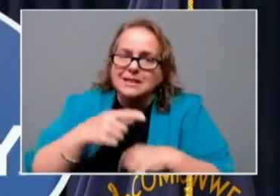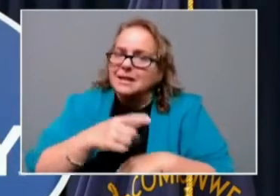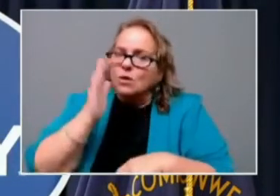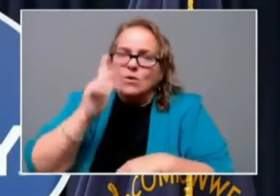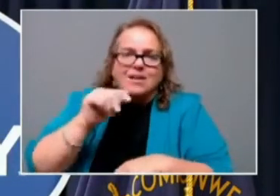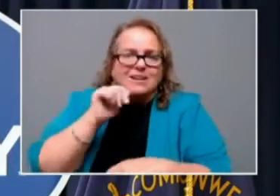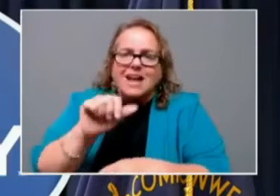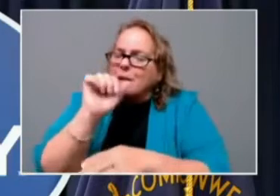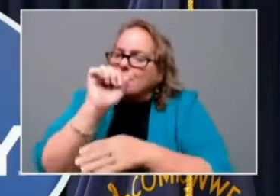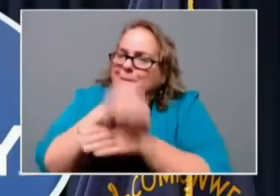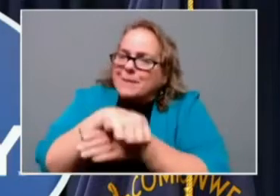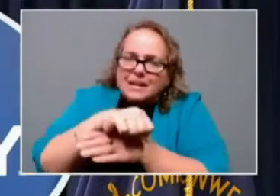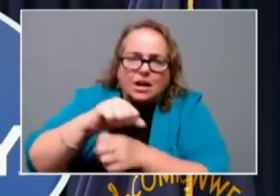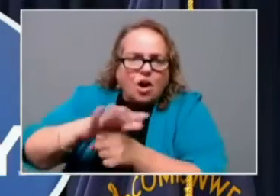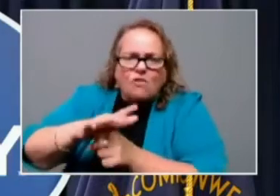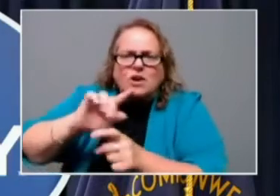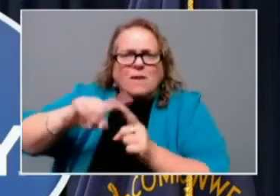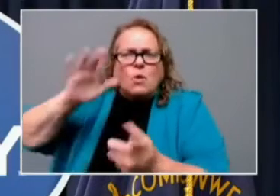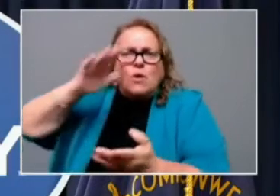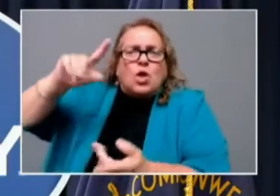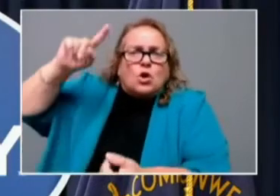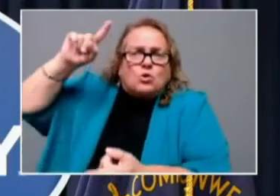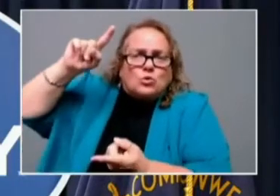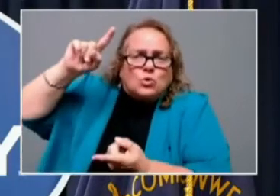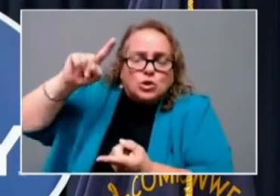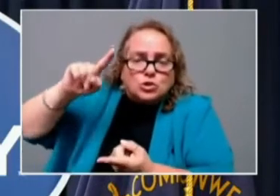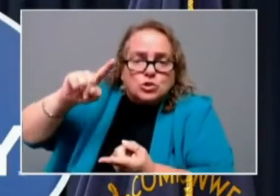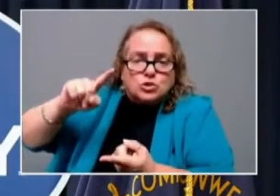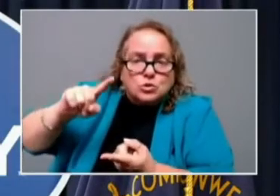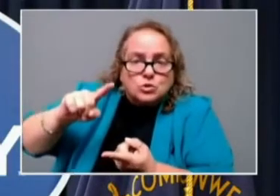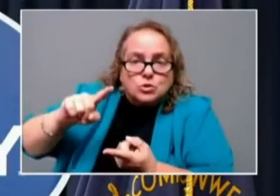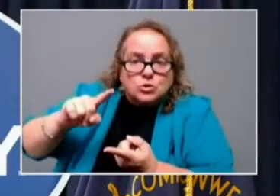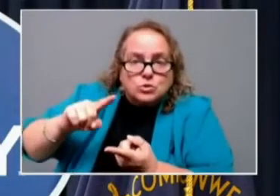of cases to make sure we have enough hospital personnel and beds to treat